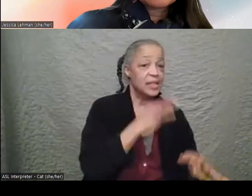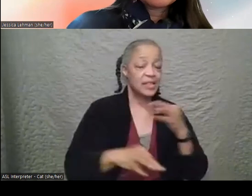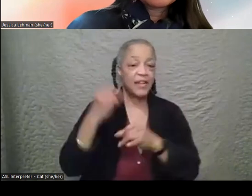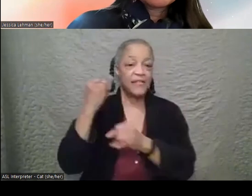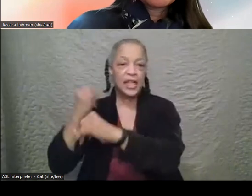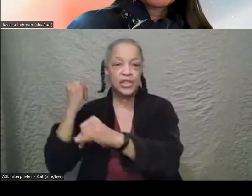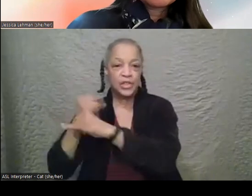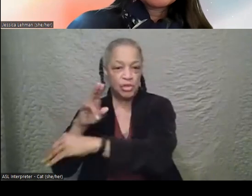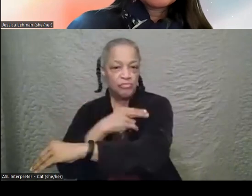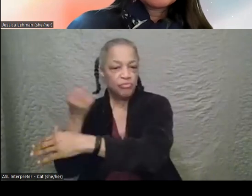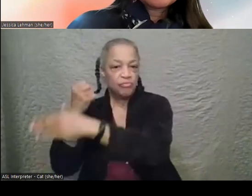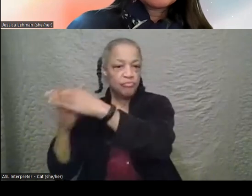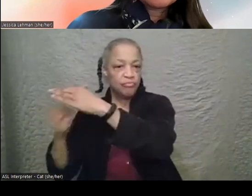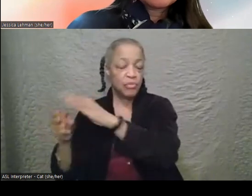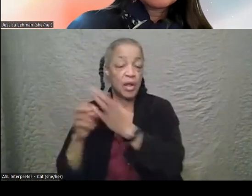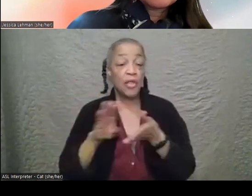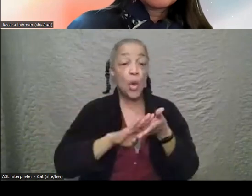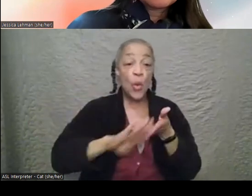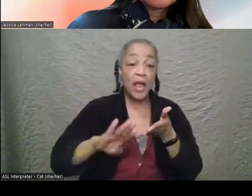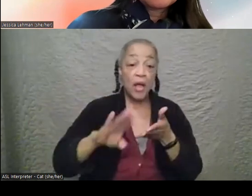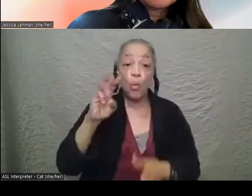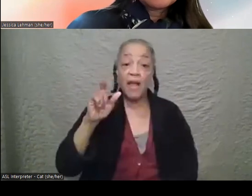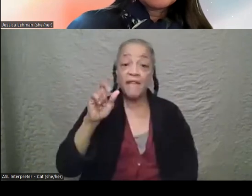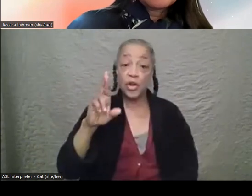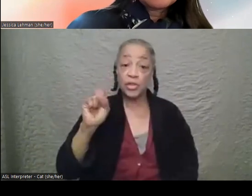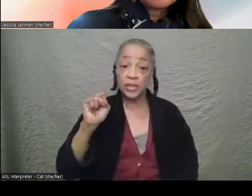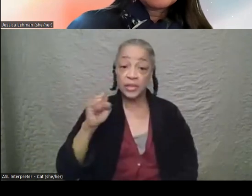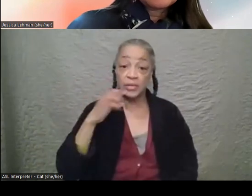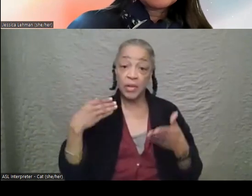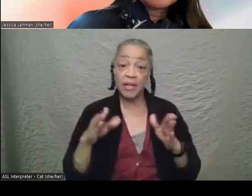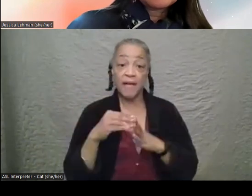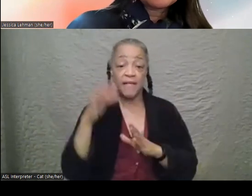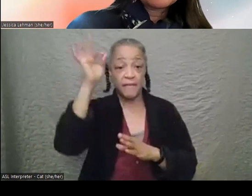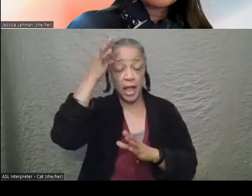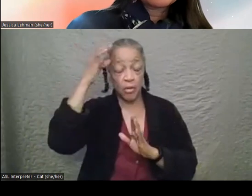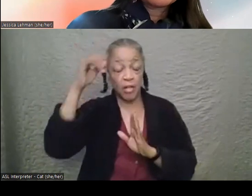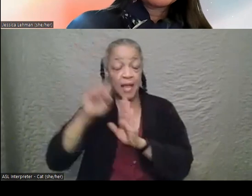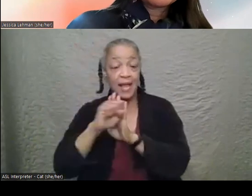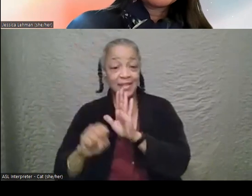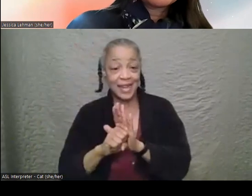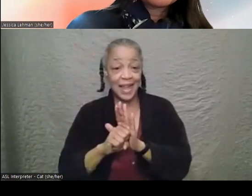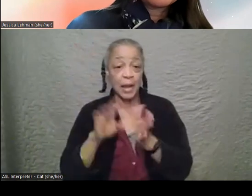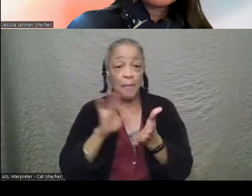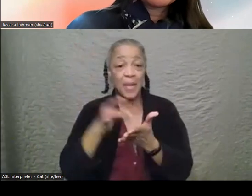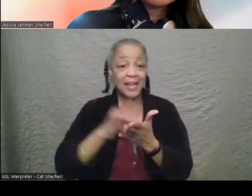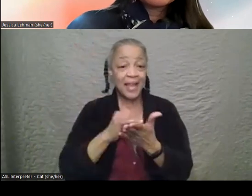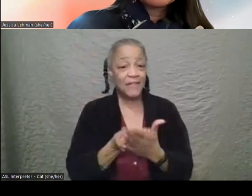The waivers will allow for federal and state Medicaid funding in San Francisco to be used